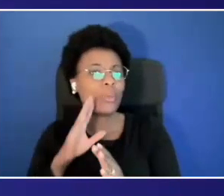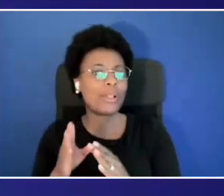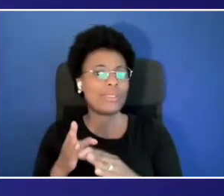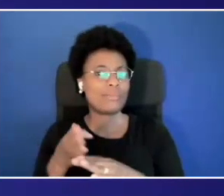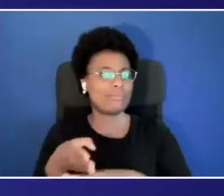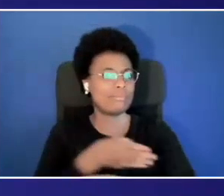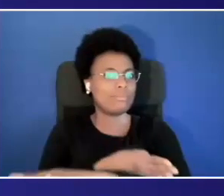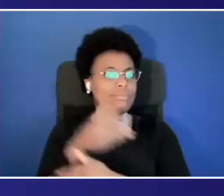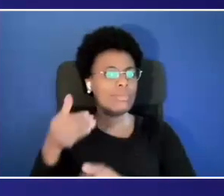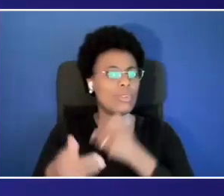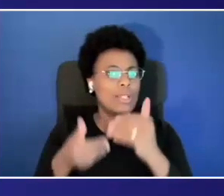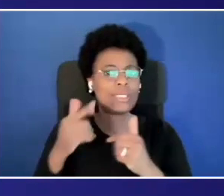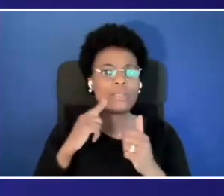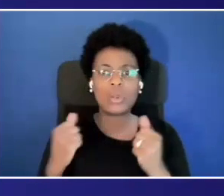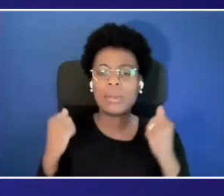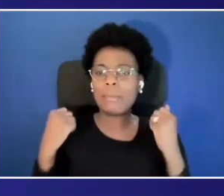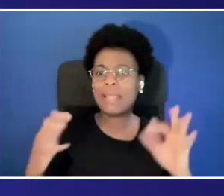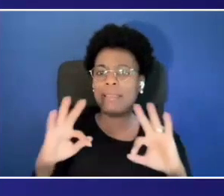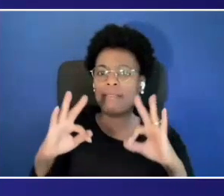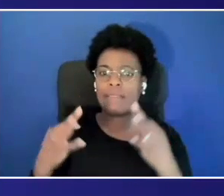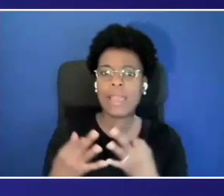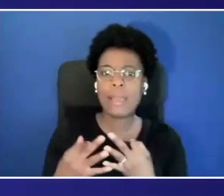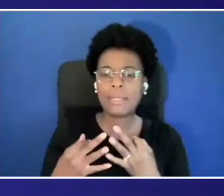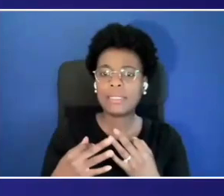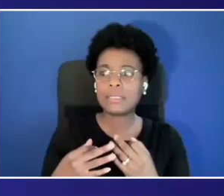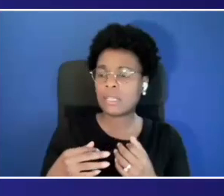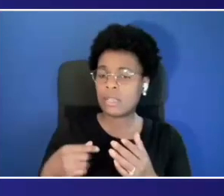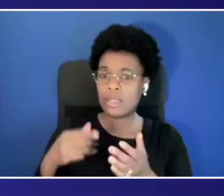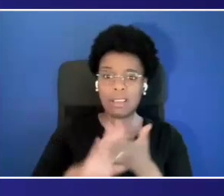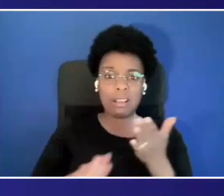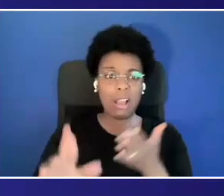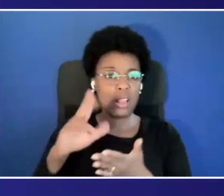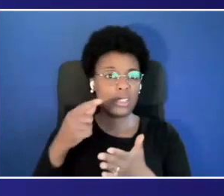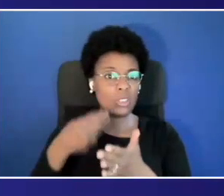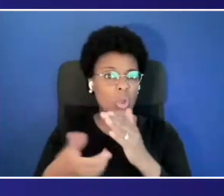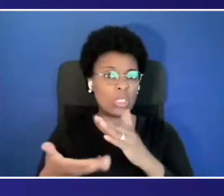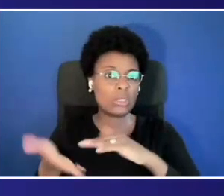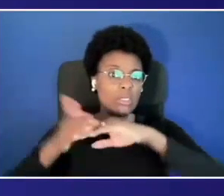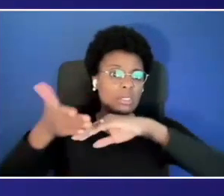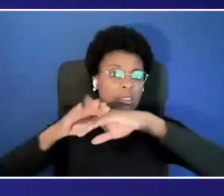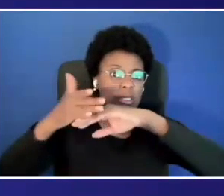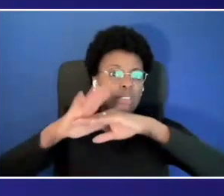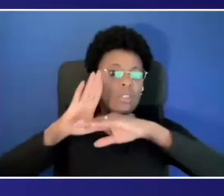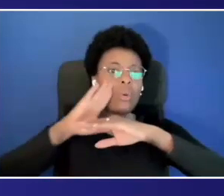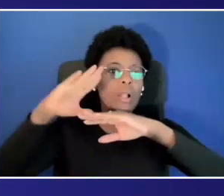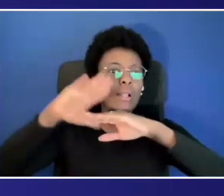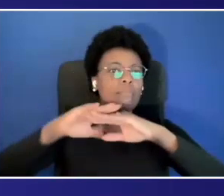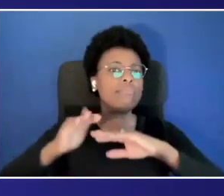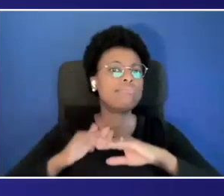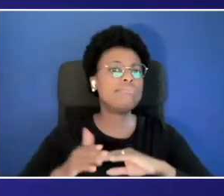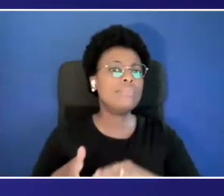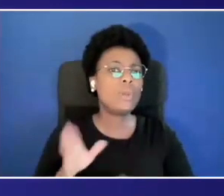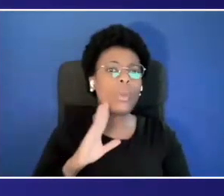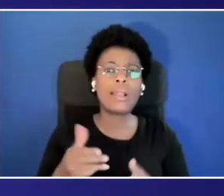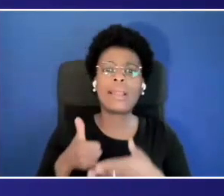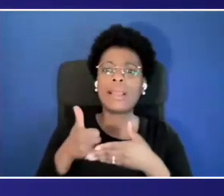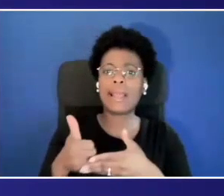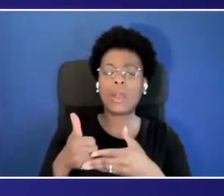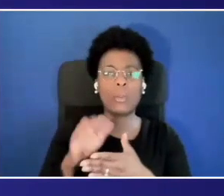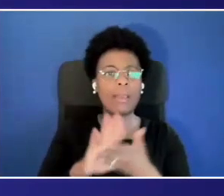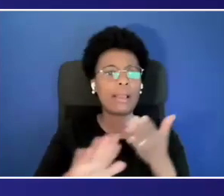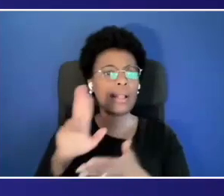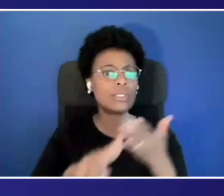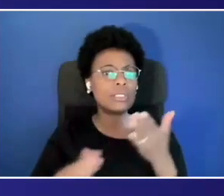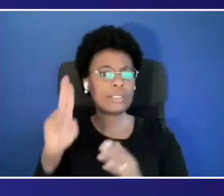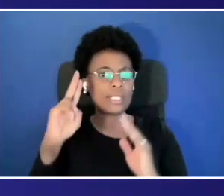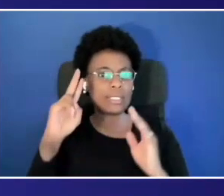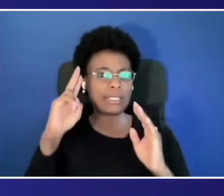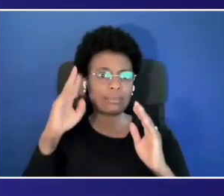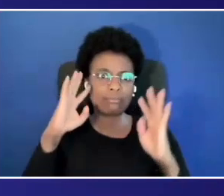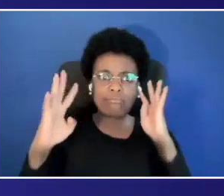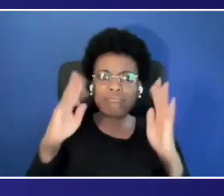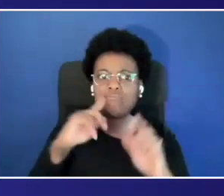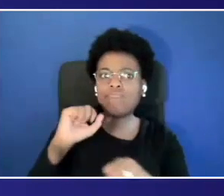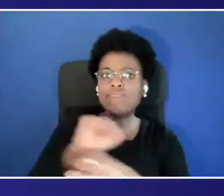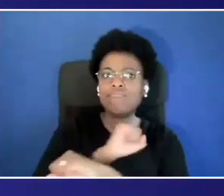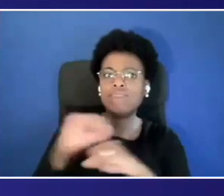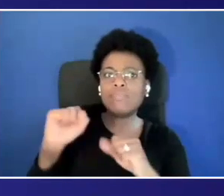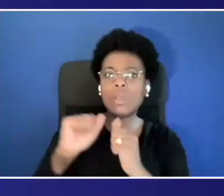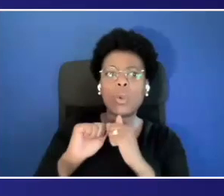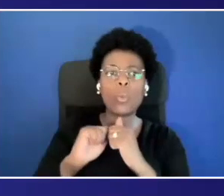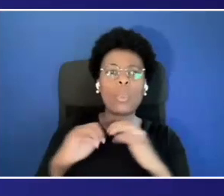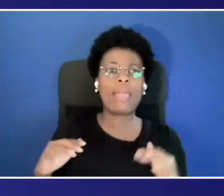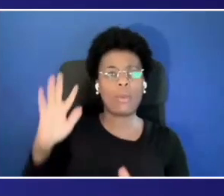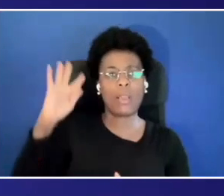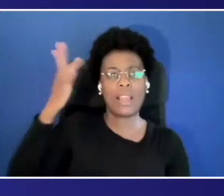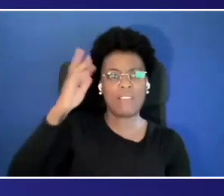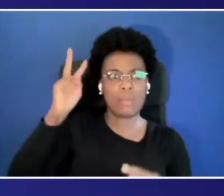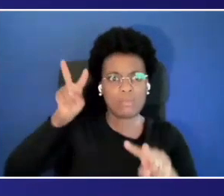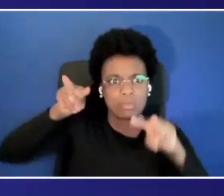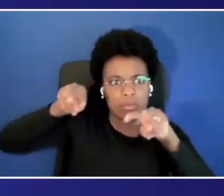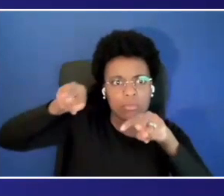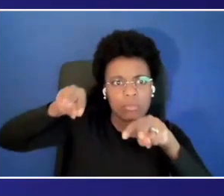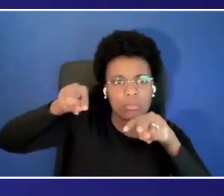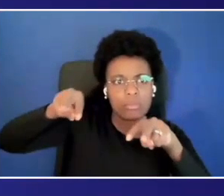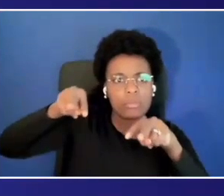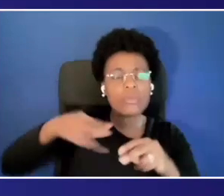Without the heavy hand of the federal government looking over your shoulder. Thank you for your commitment to this process.